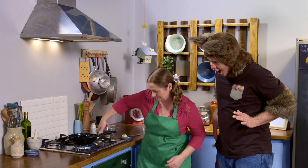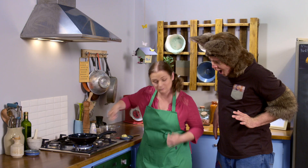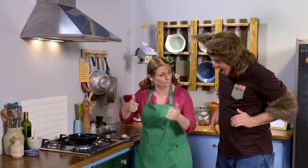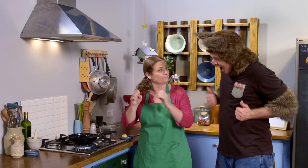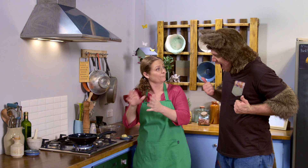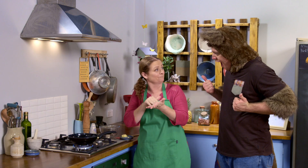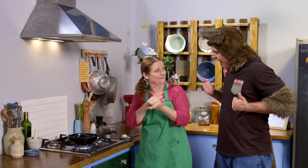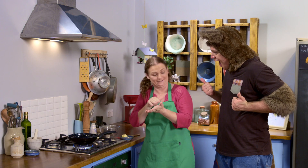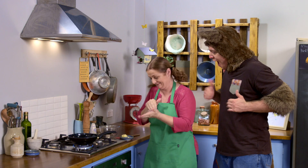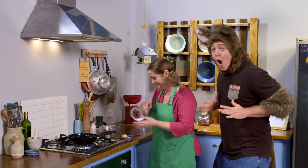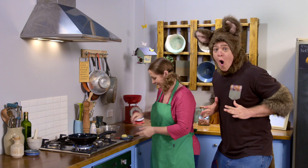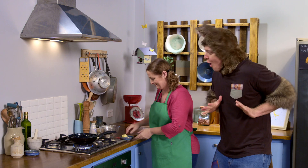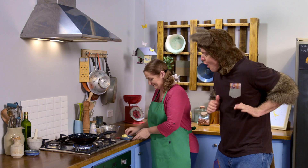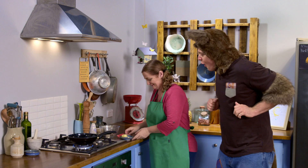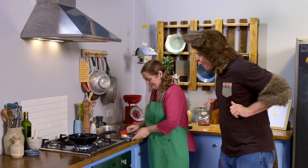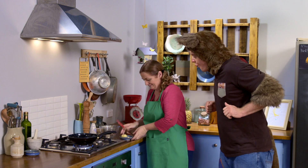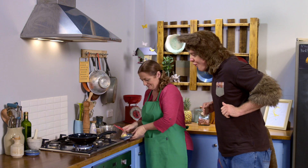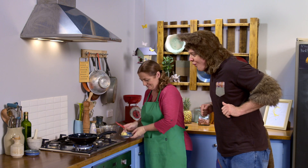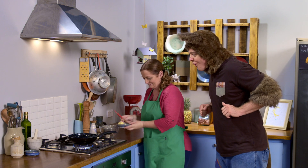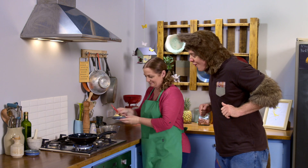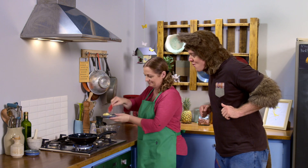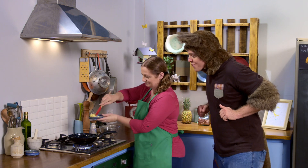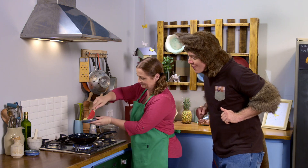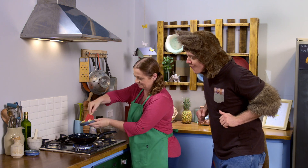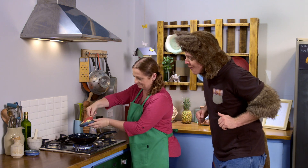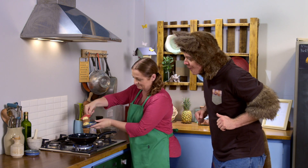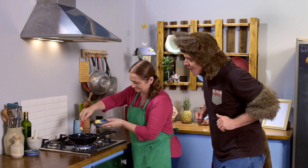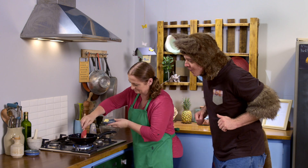And then we'll put some butter in. Ooh!